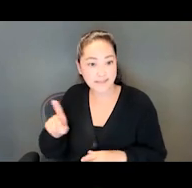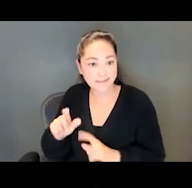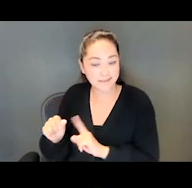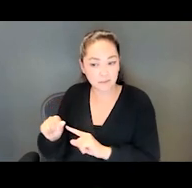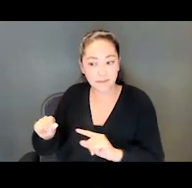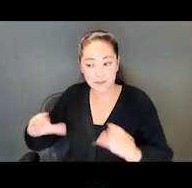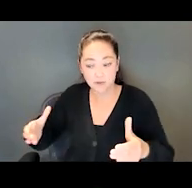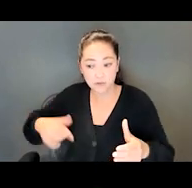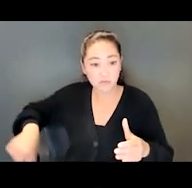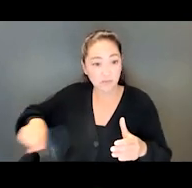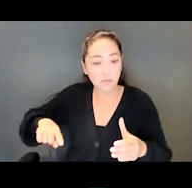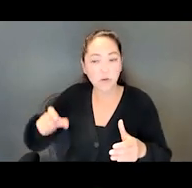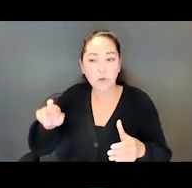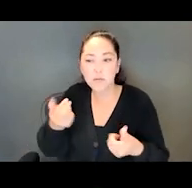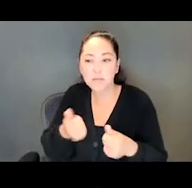or impossible to have.